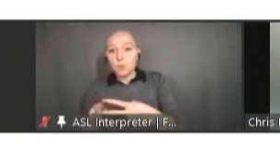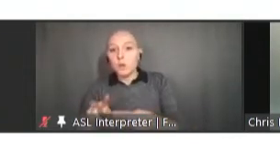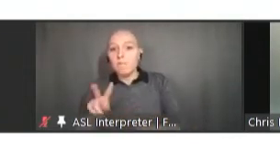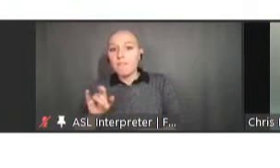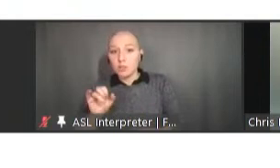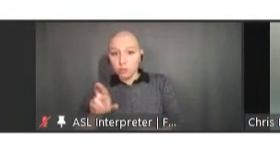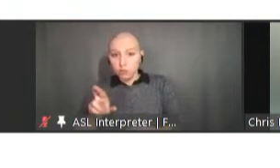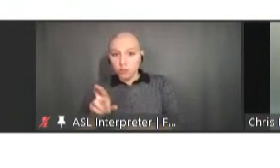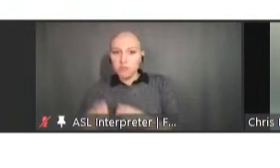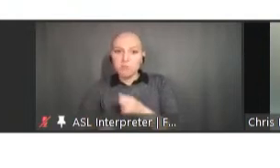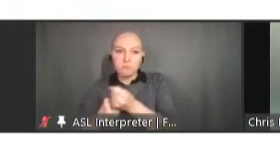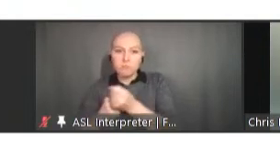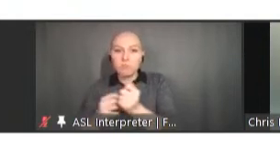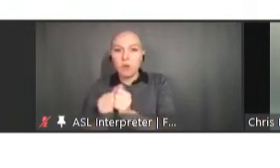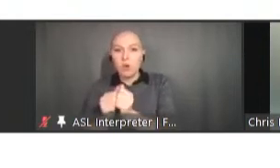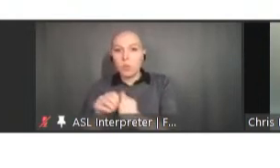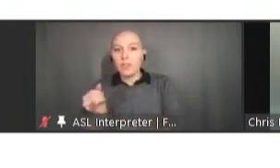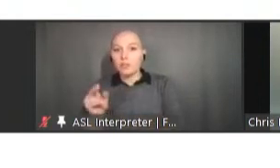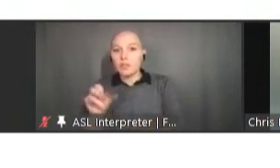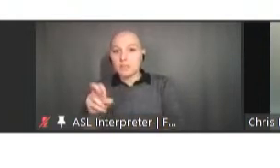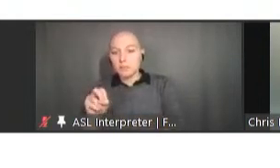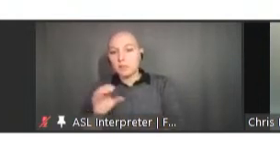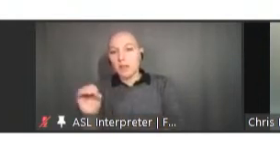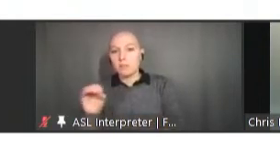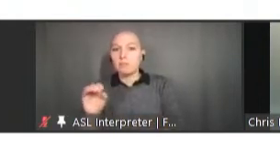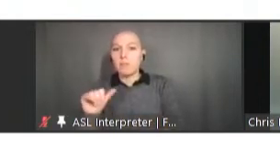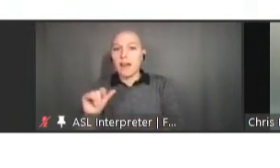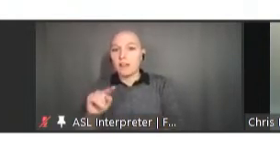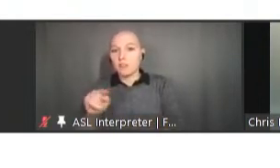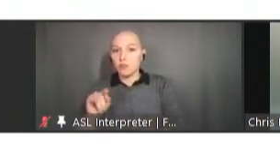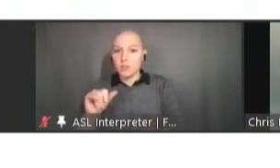and two recombinant protein based vaccines developed by Novavax and Sanofi.